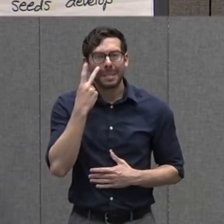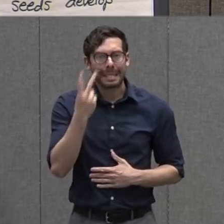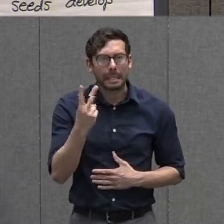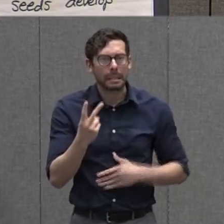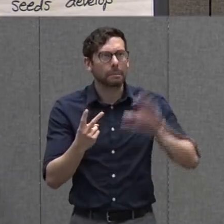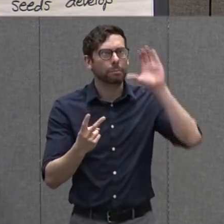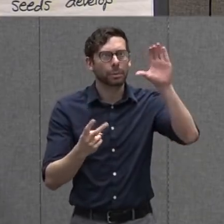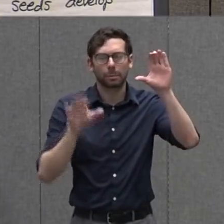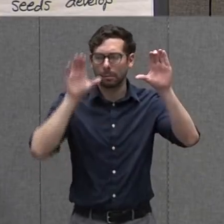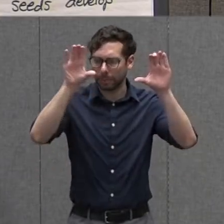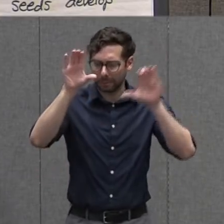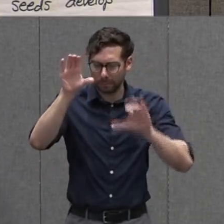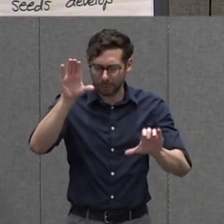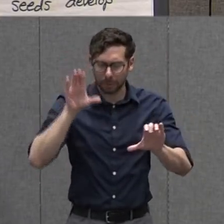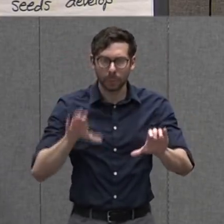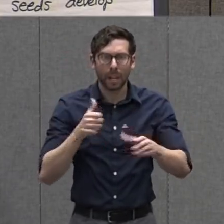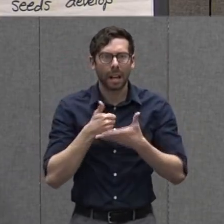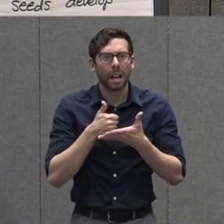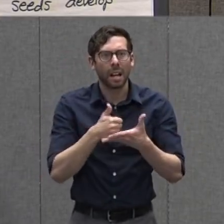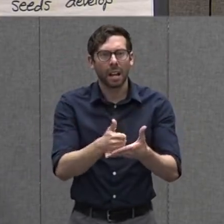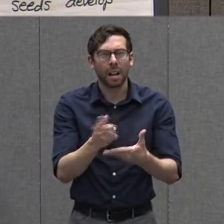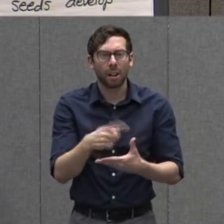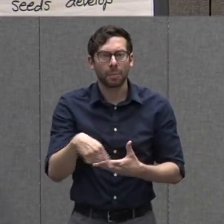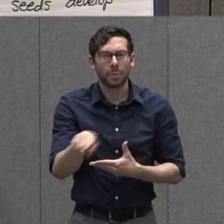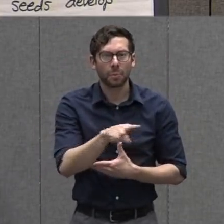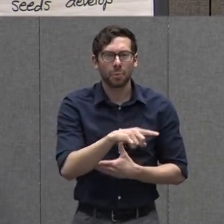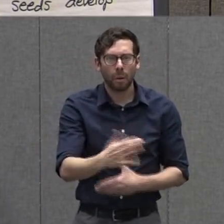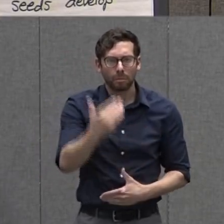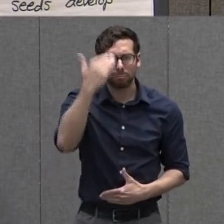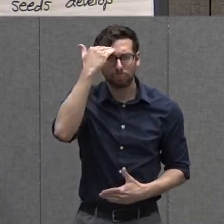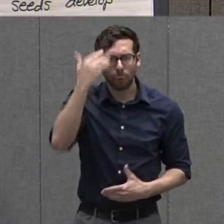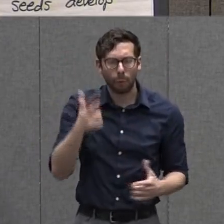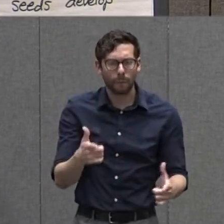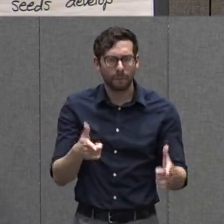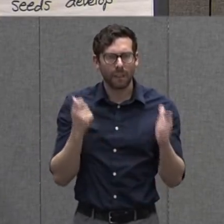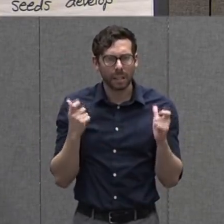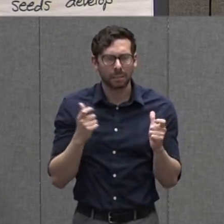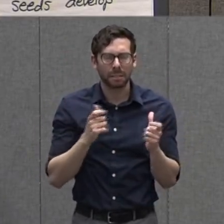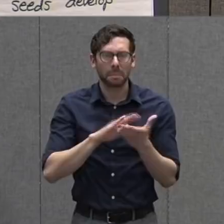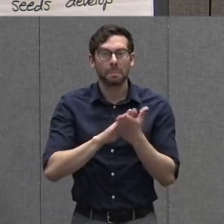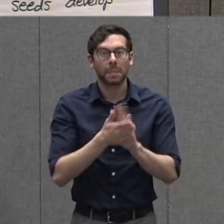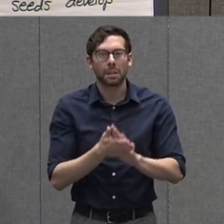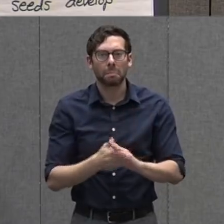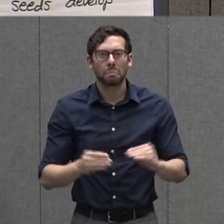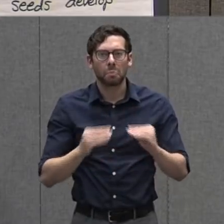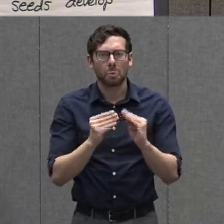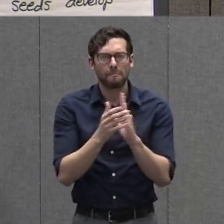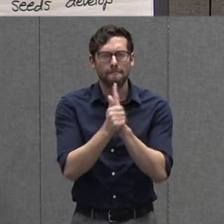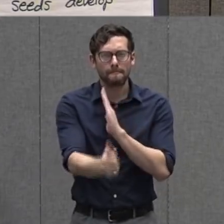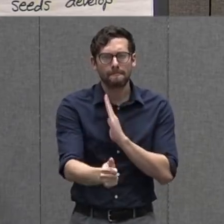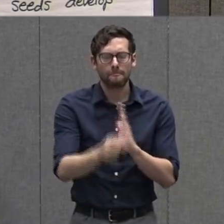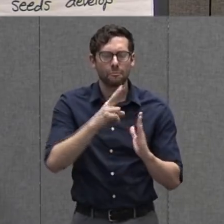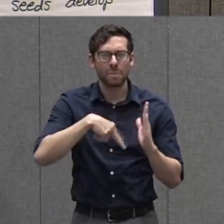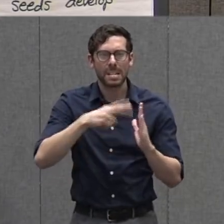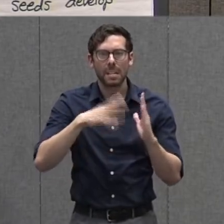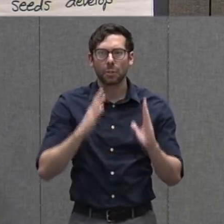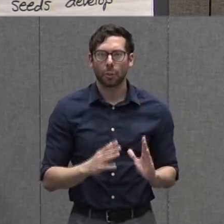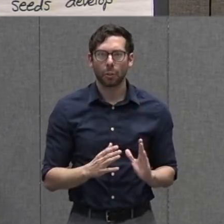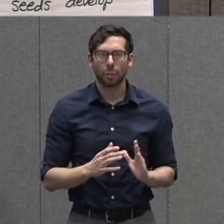to make you a more fluent reader. This is an important skill. Let's look at our middle parts. We found per.